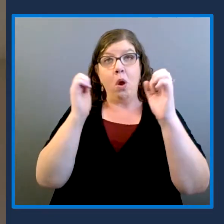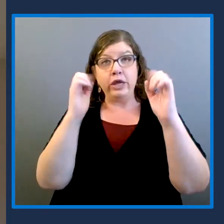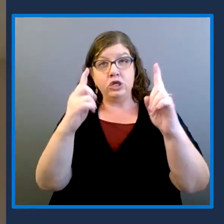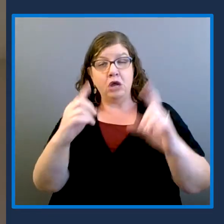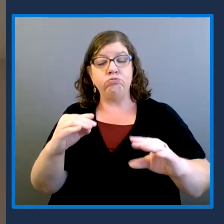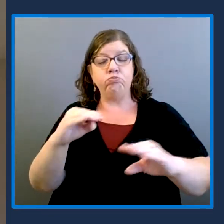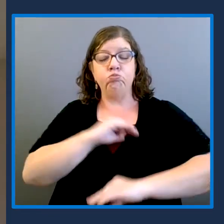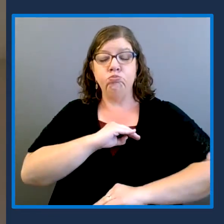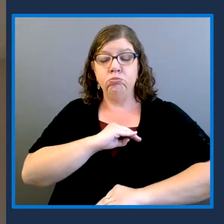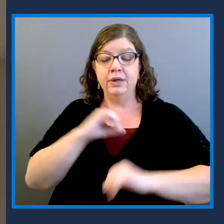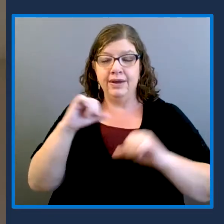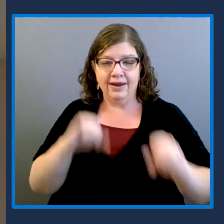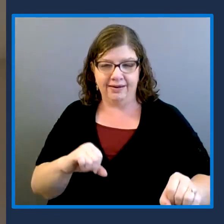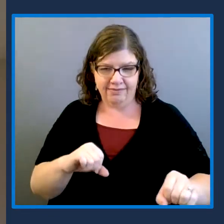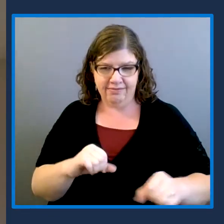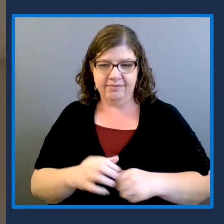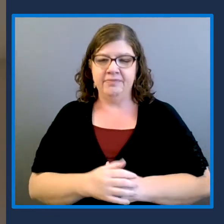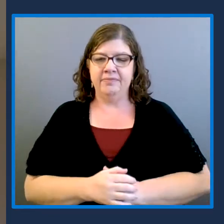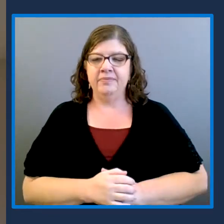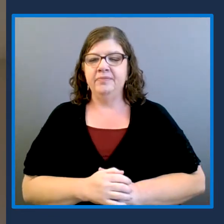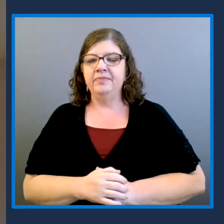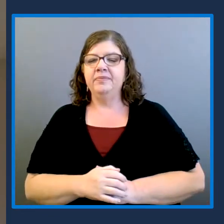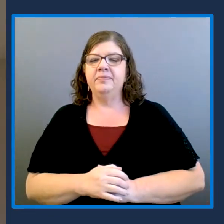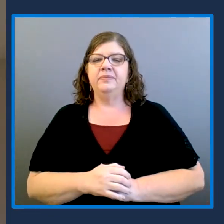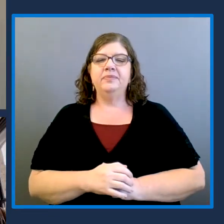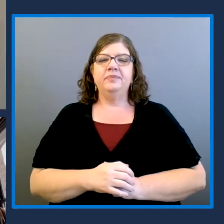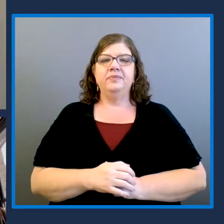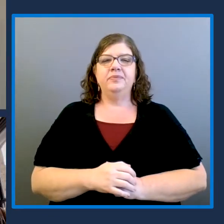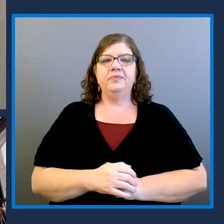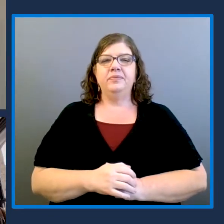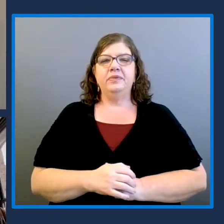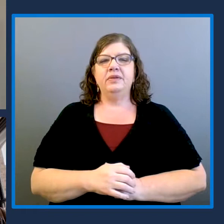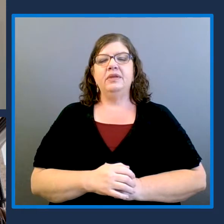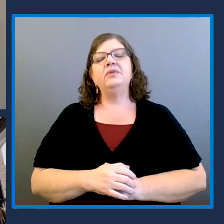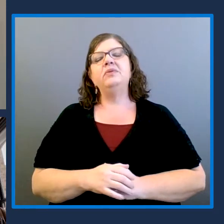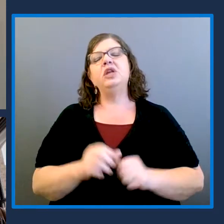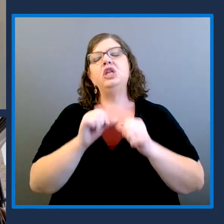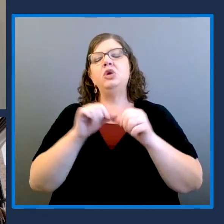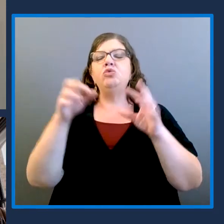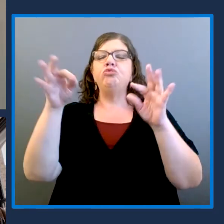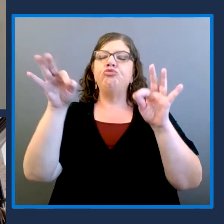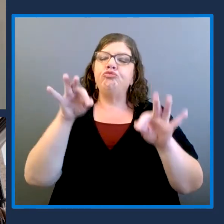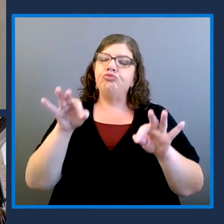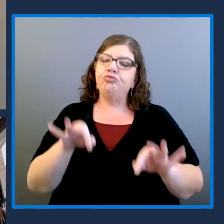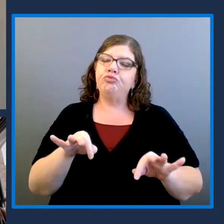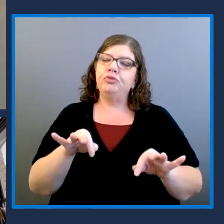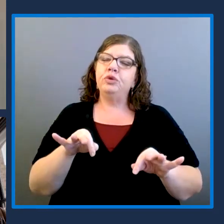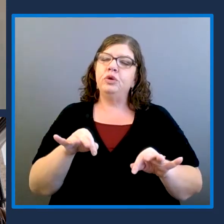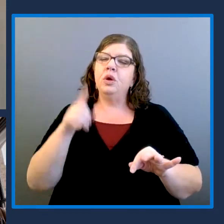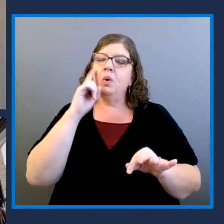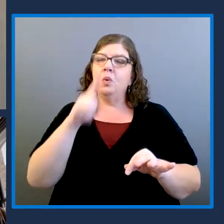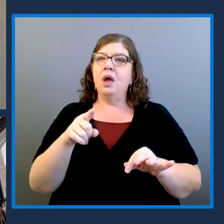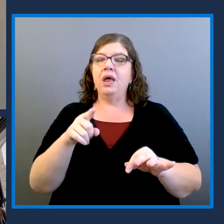achieve their full educational potential in continuing to lay the backdrop as to what drove